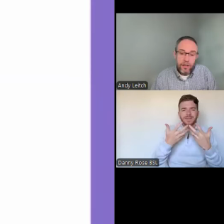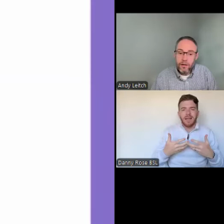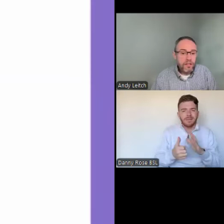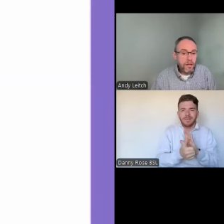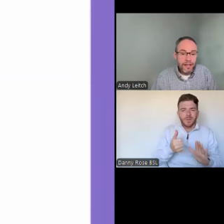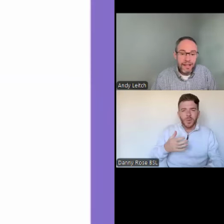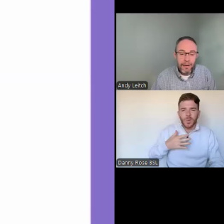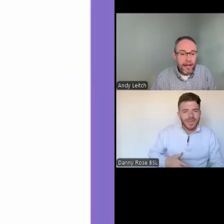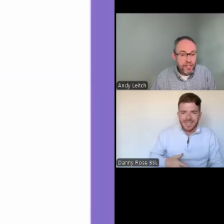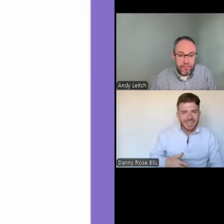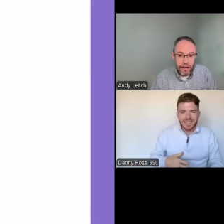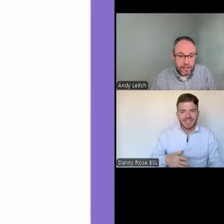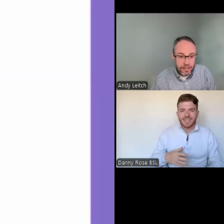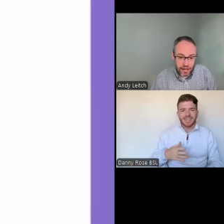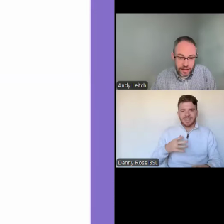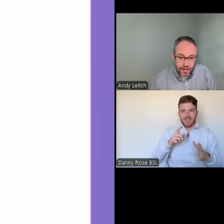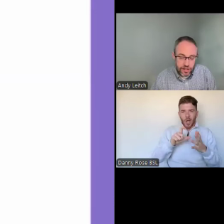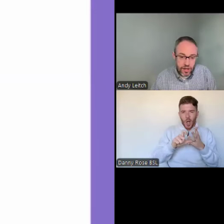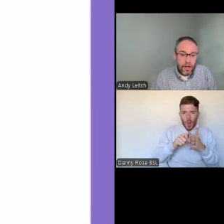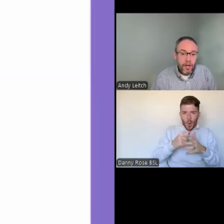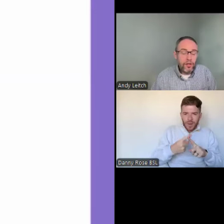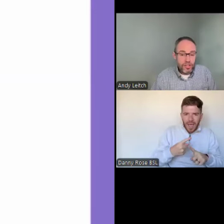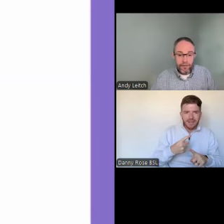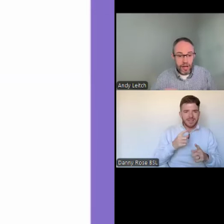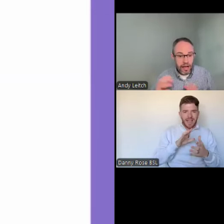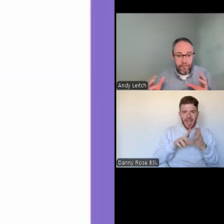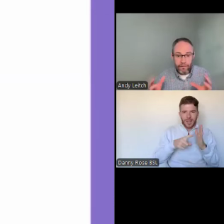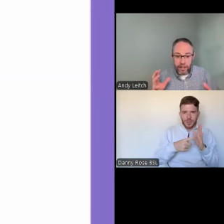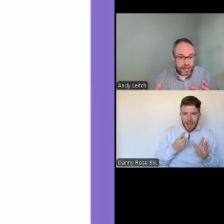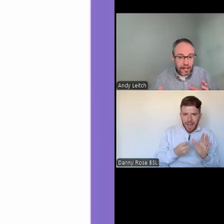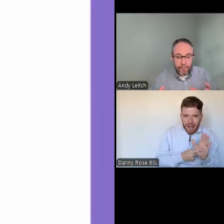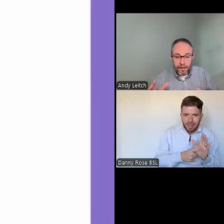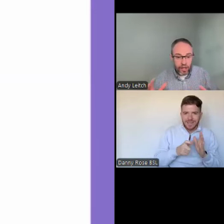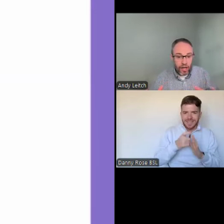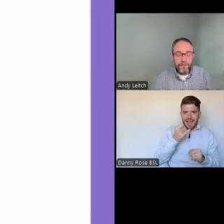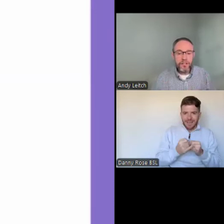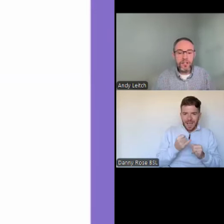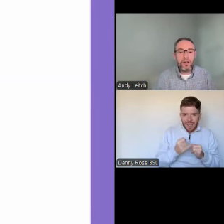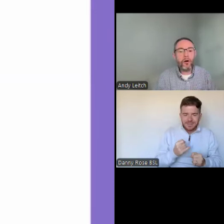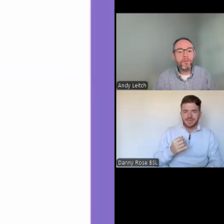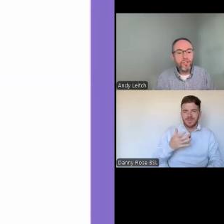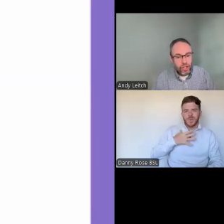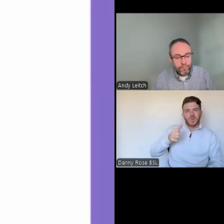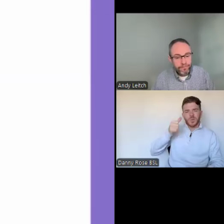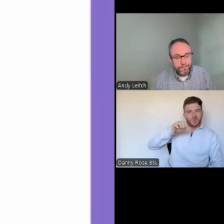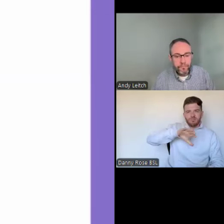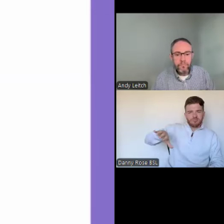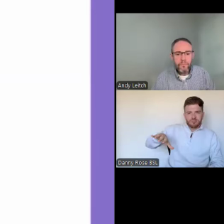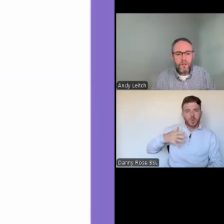You don't need to know anything about HTML and CSS. You just have to have, ideally, a bit of an eye for design and composition